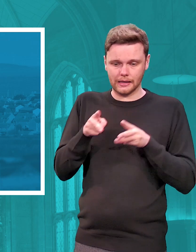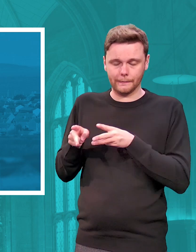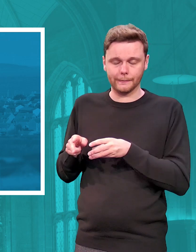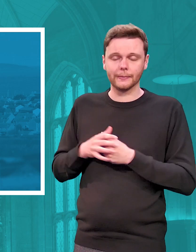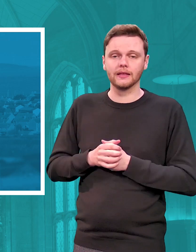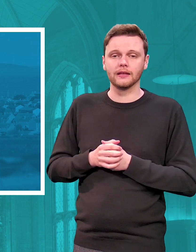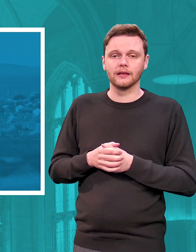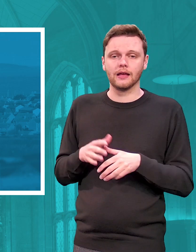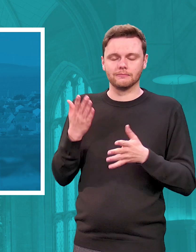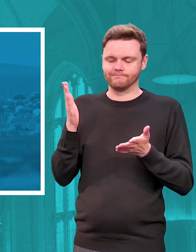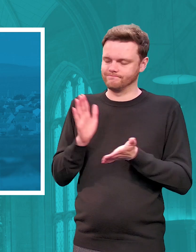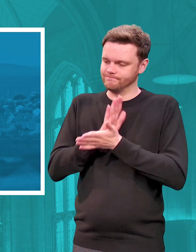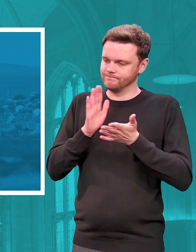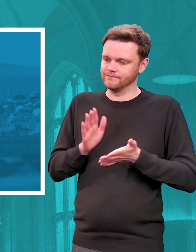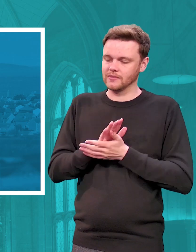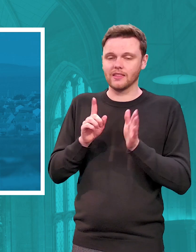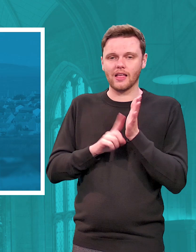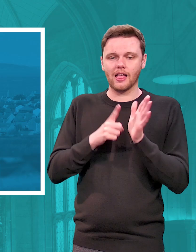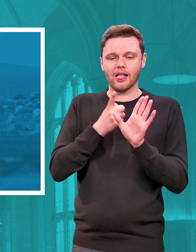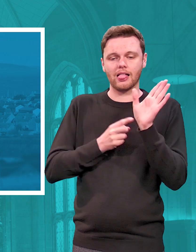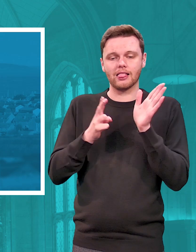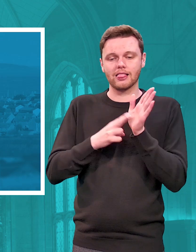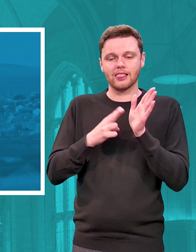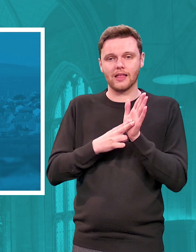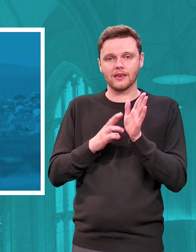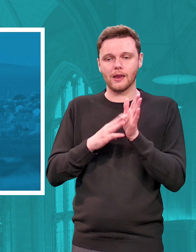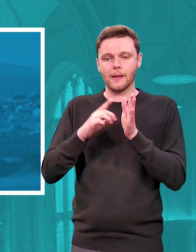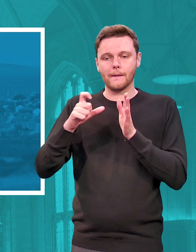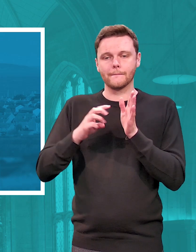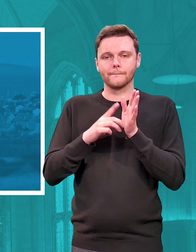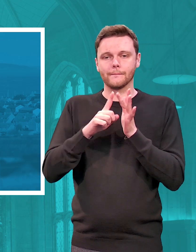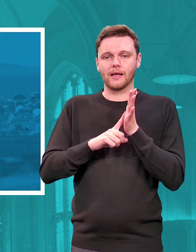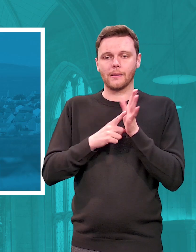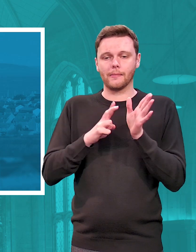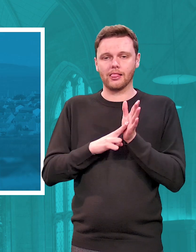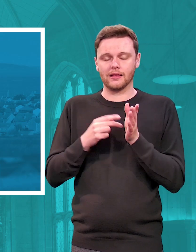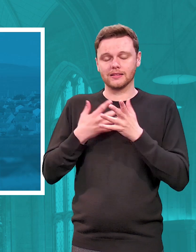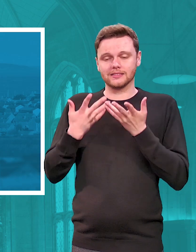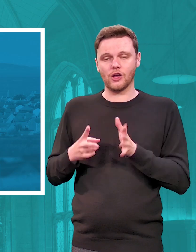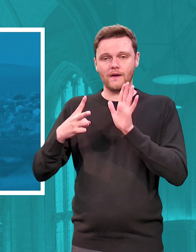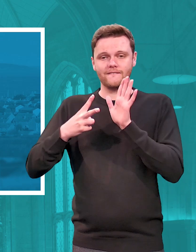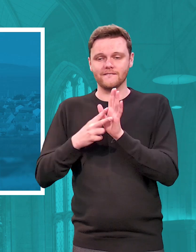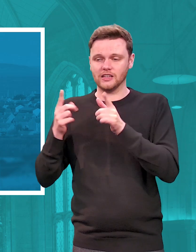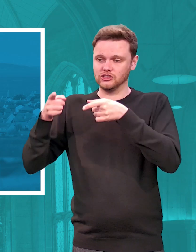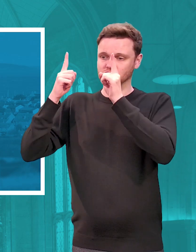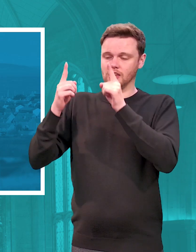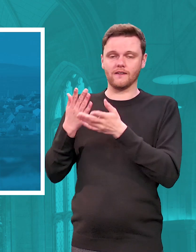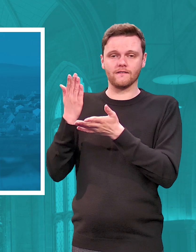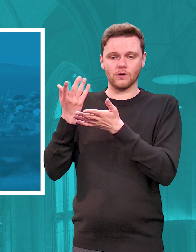I'm delighted that Lin Macmillan has also taken on the role of vice chair of the Pensions Trustees. Thank you, Lin and I'm looking forward